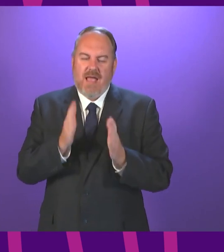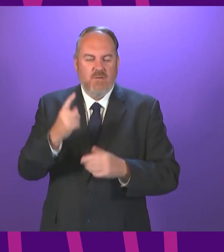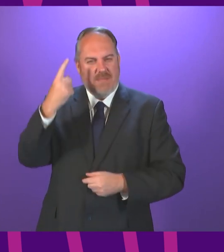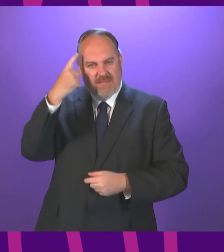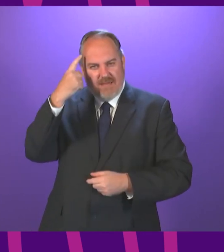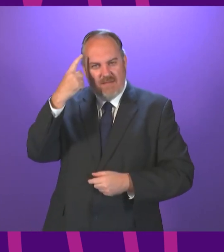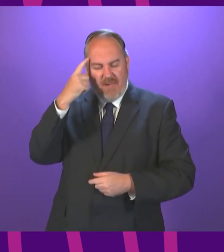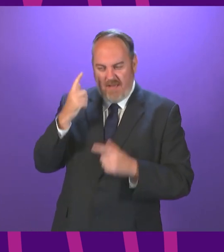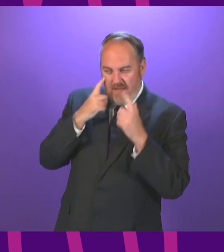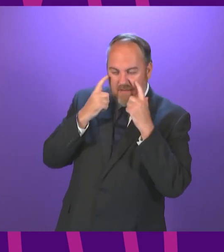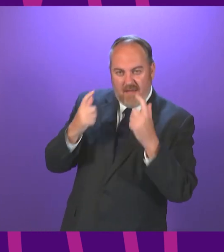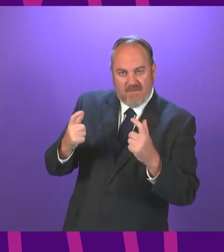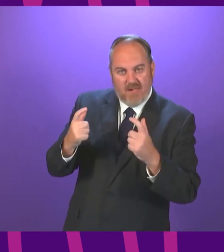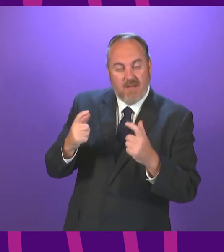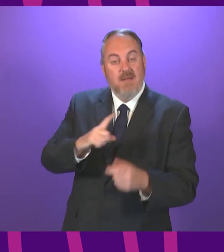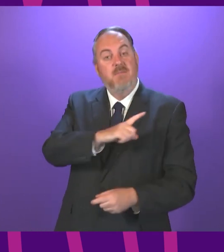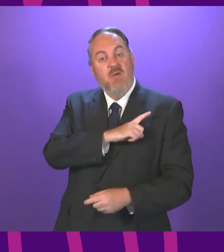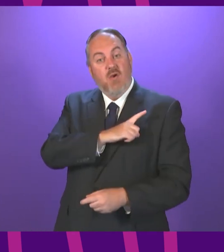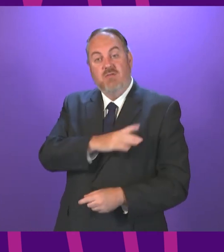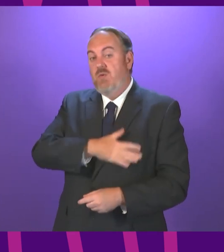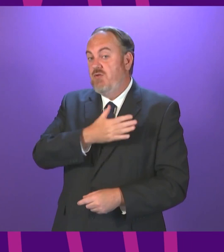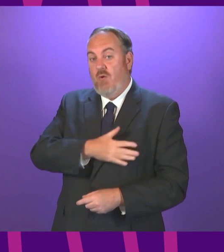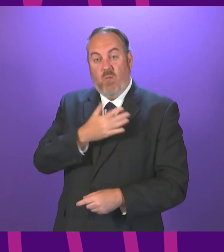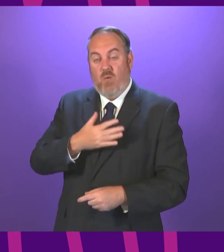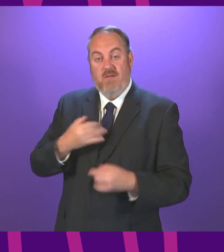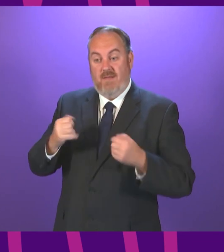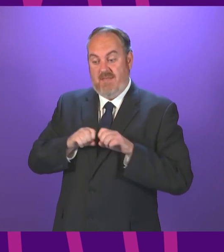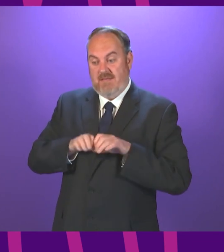in place to limit transmission while we make even more progress on vaccination.